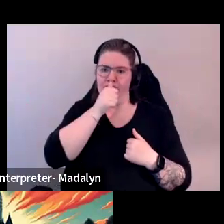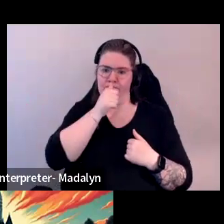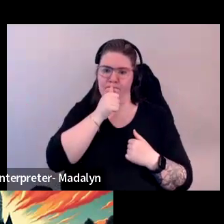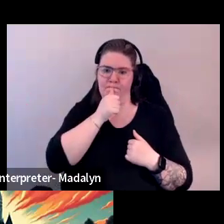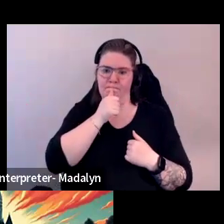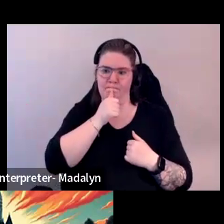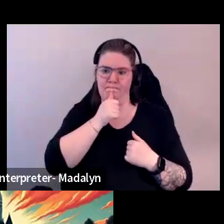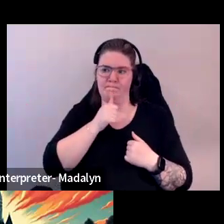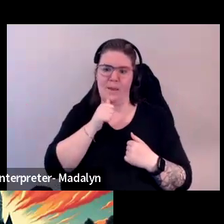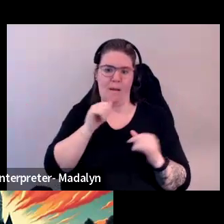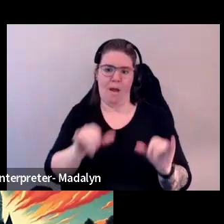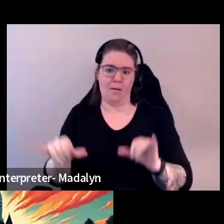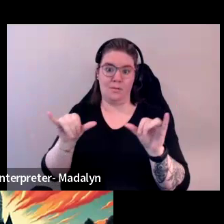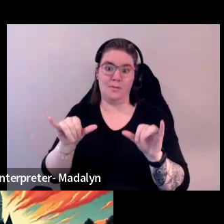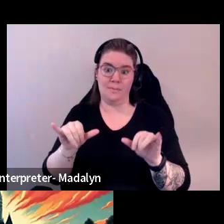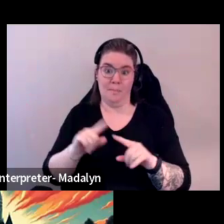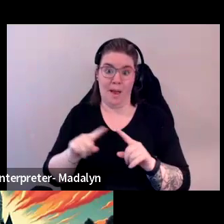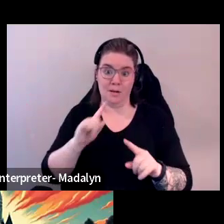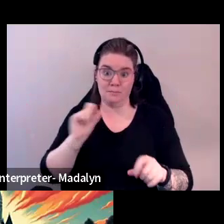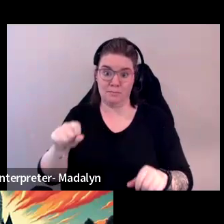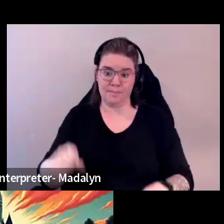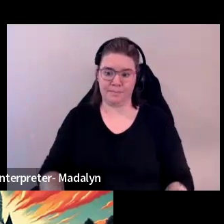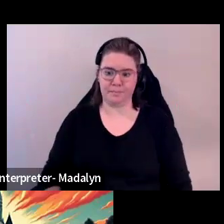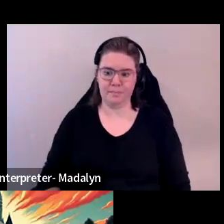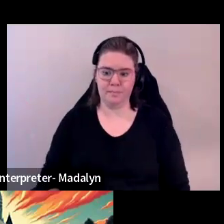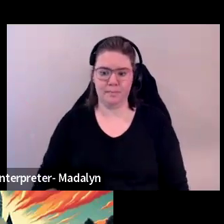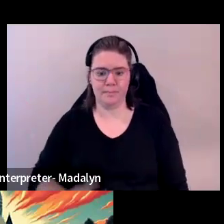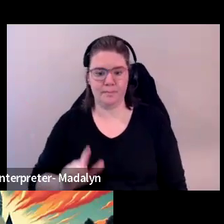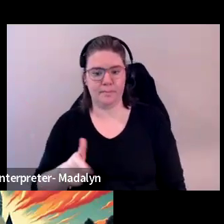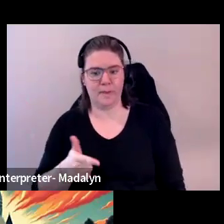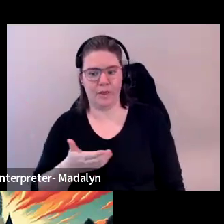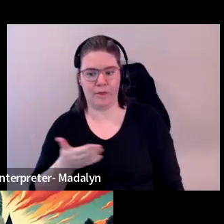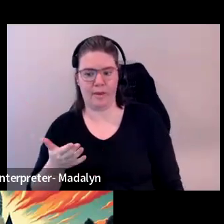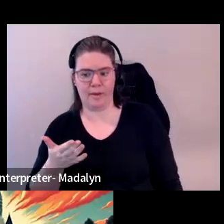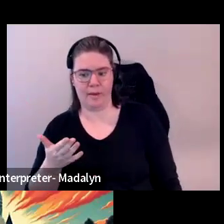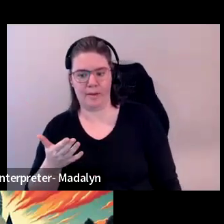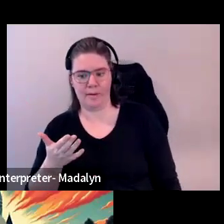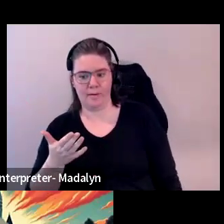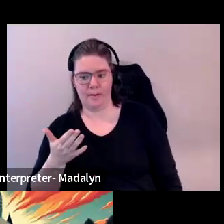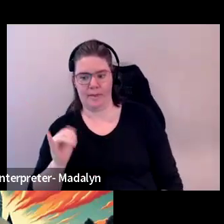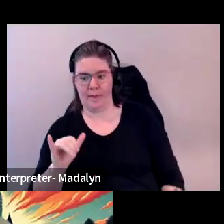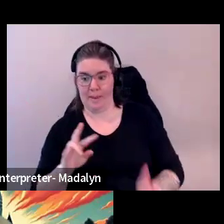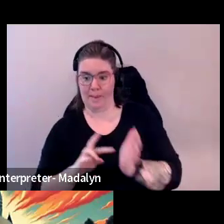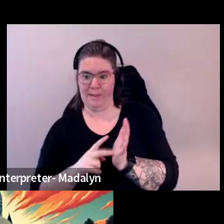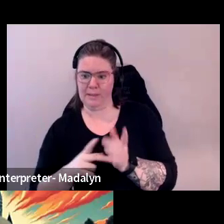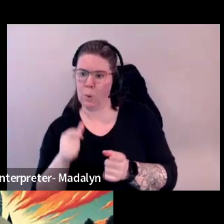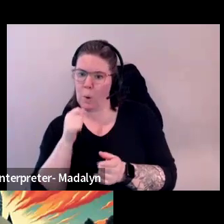Don Posh: That's the problem. Brooke Wilson (she/her): The other thing, though, is, I don't think that that's Brooke Wilson (she/her): that means that you're not nice like.